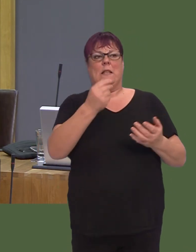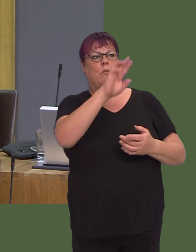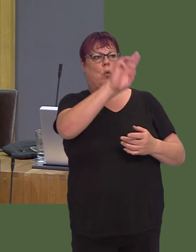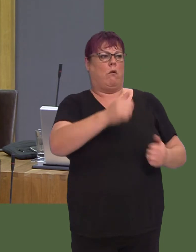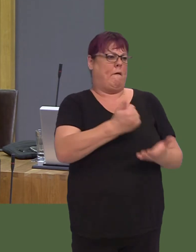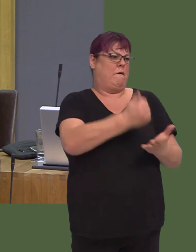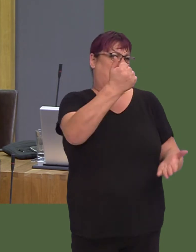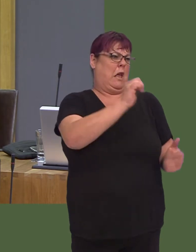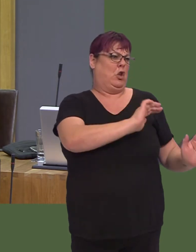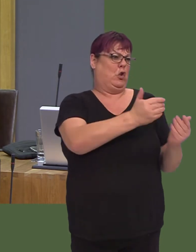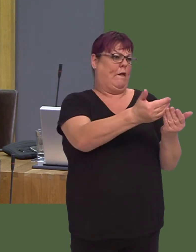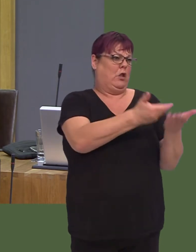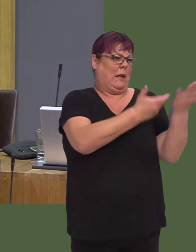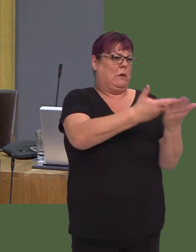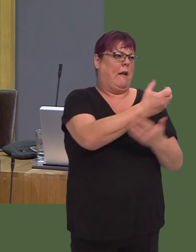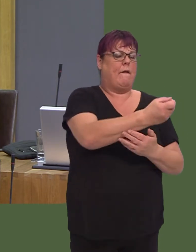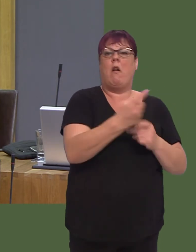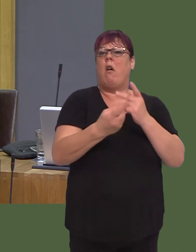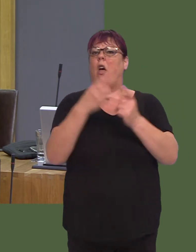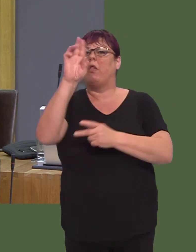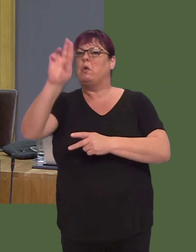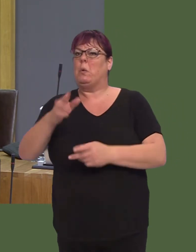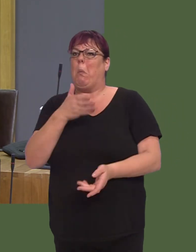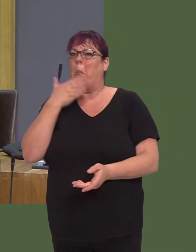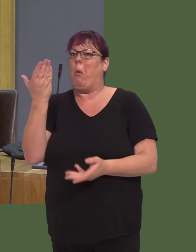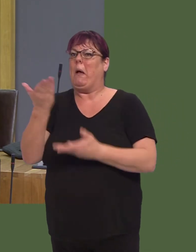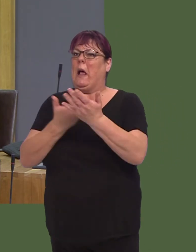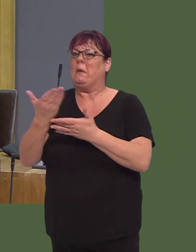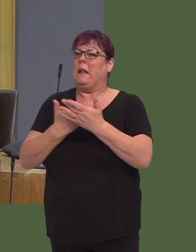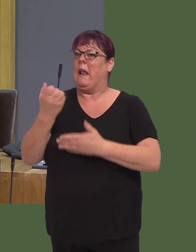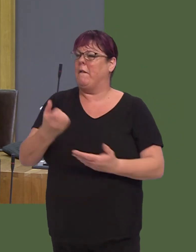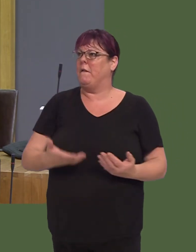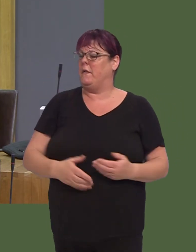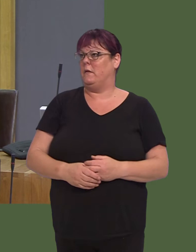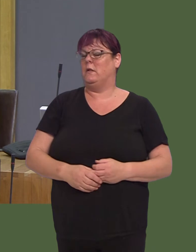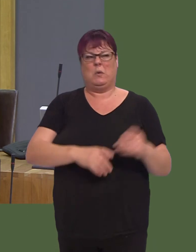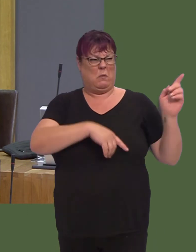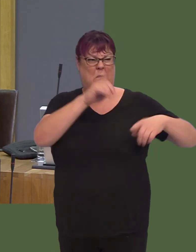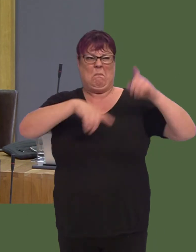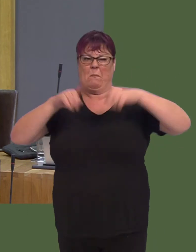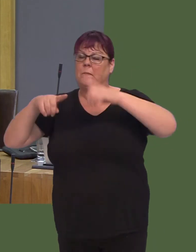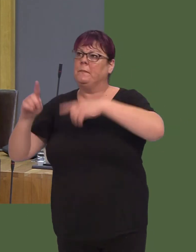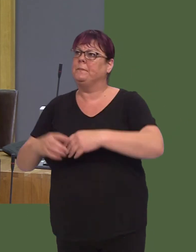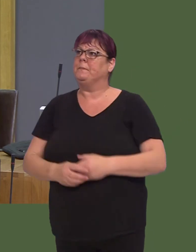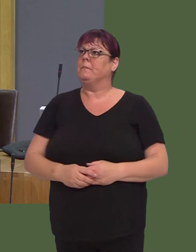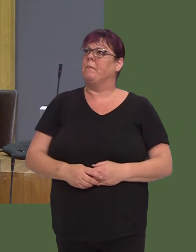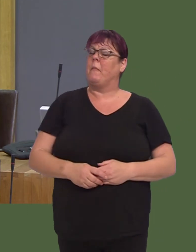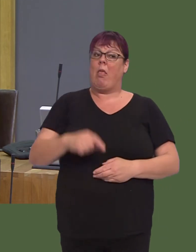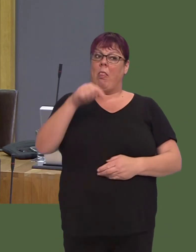They say that some schools provide an excellent service while some schools provide no counselling services at all.